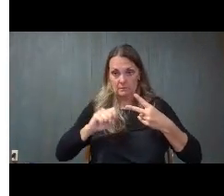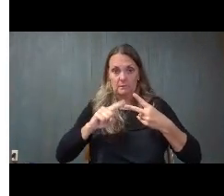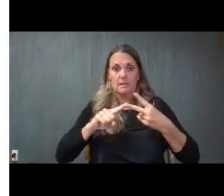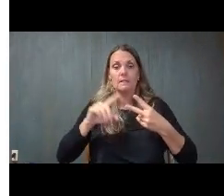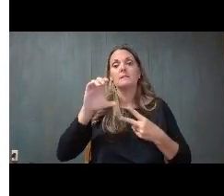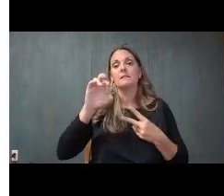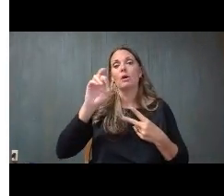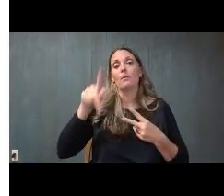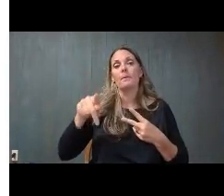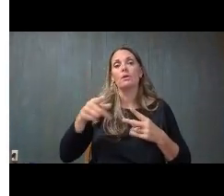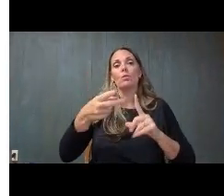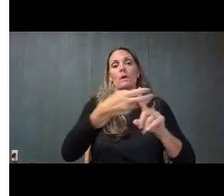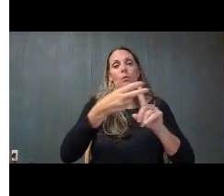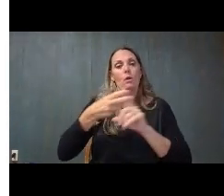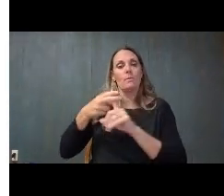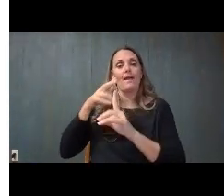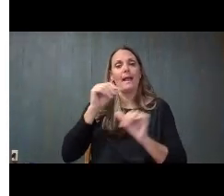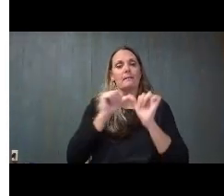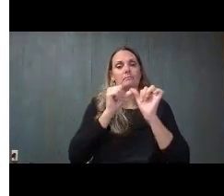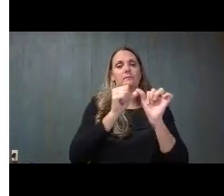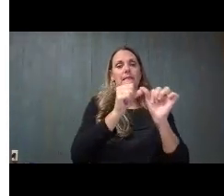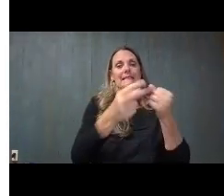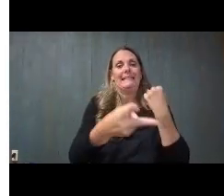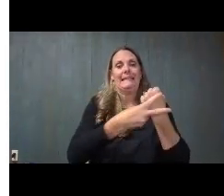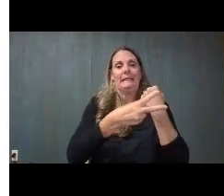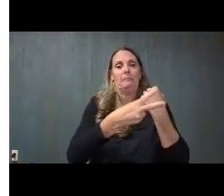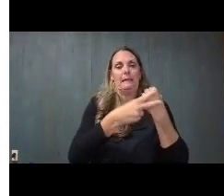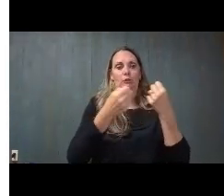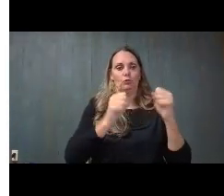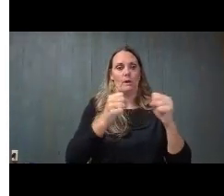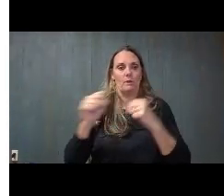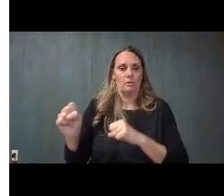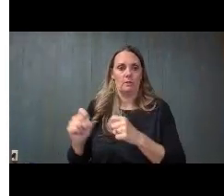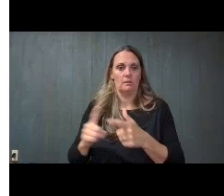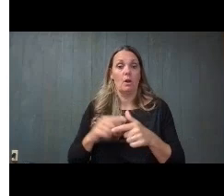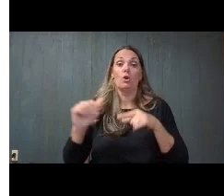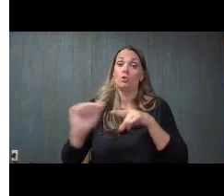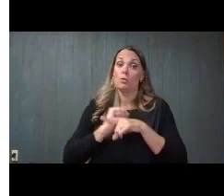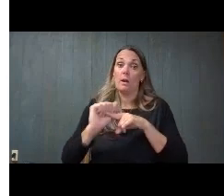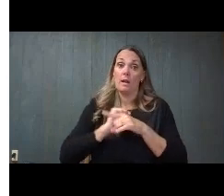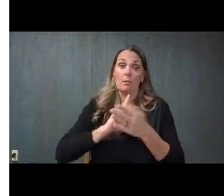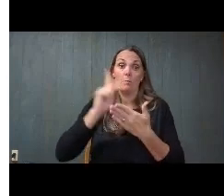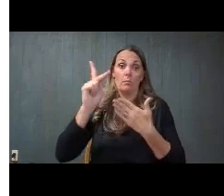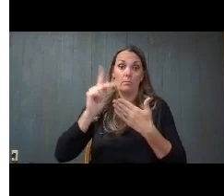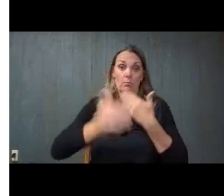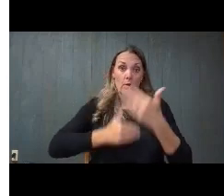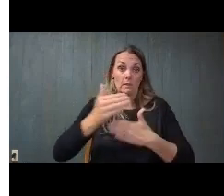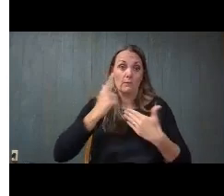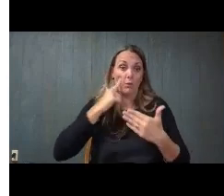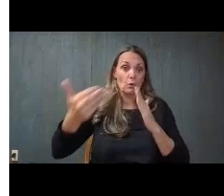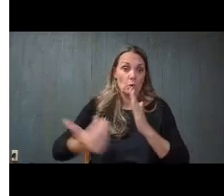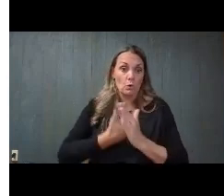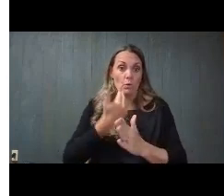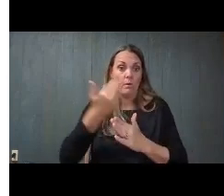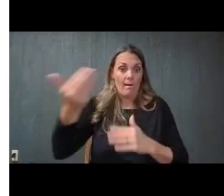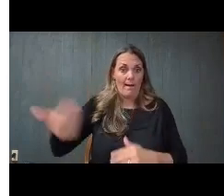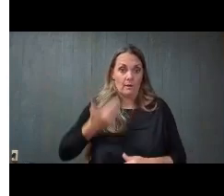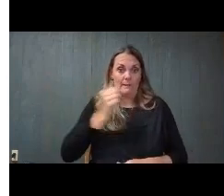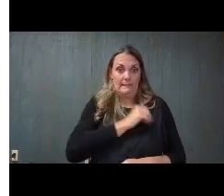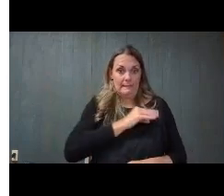Recruitment and retention strategies? What is the training process for ensuring newly hired staff develop competencies